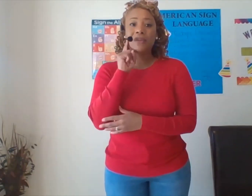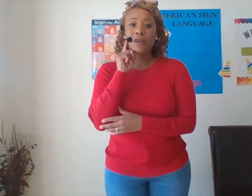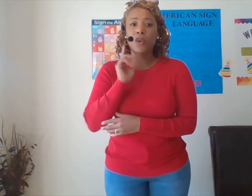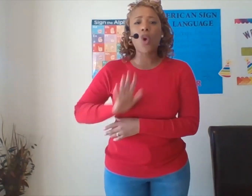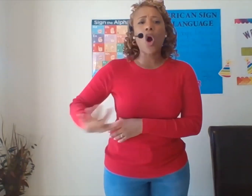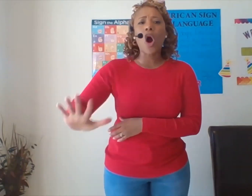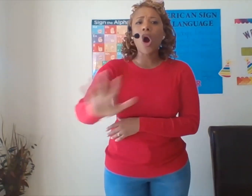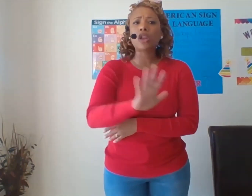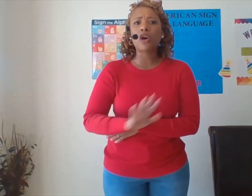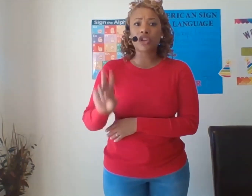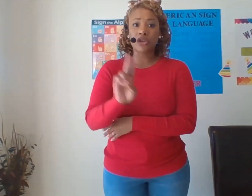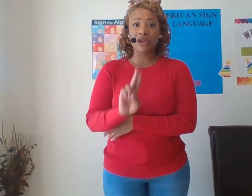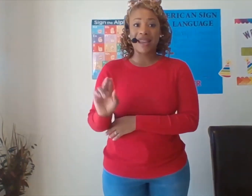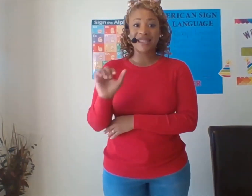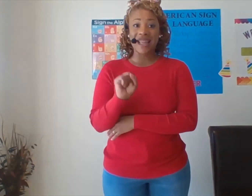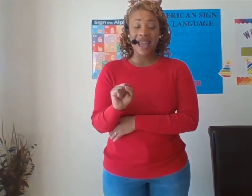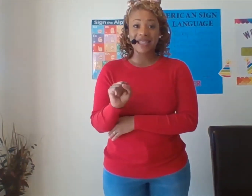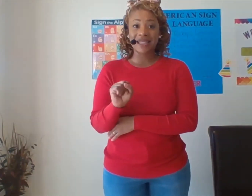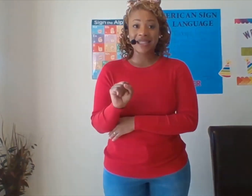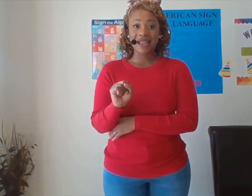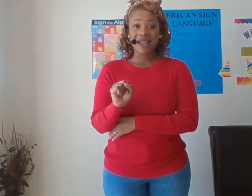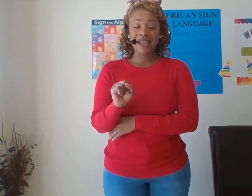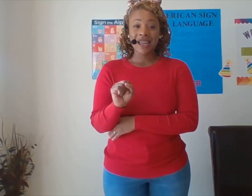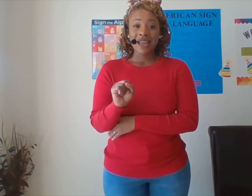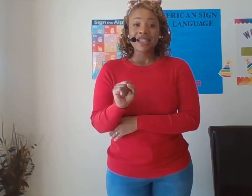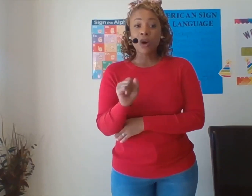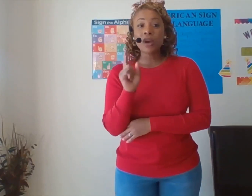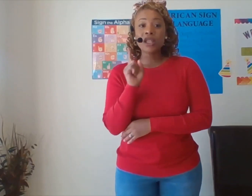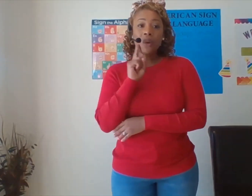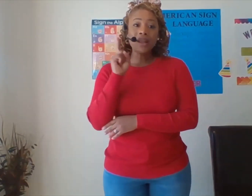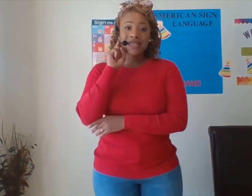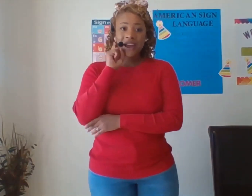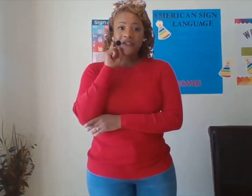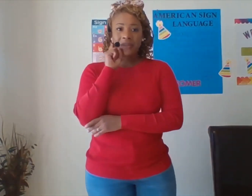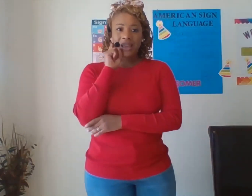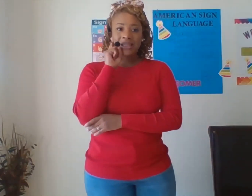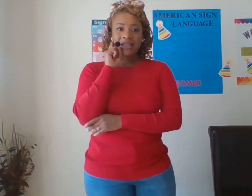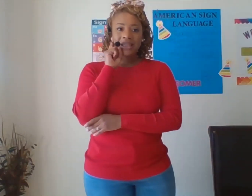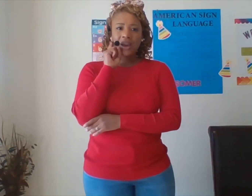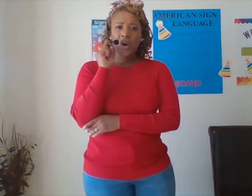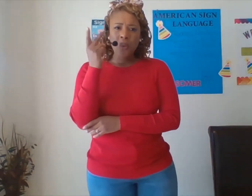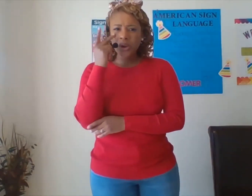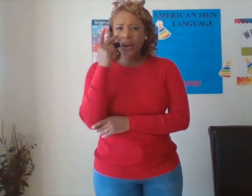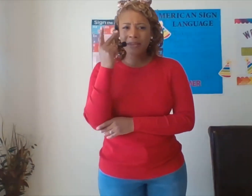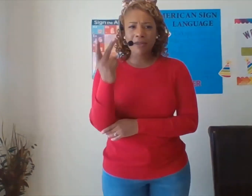people all over the United States so we know what death means what do I mean by